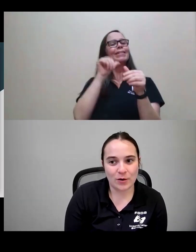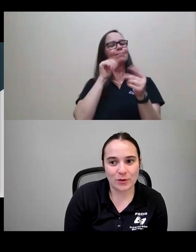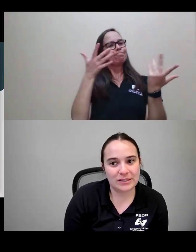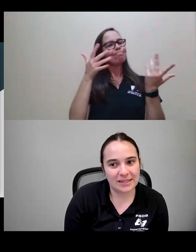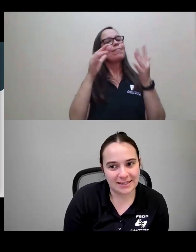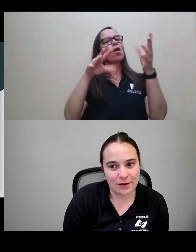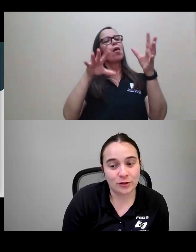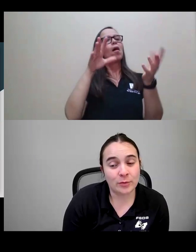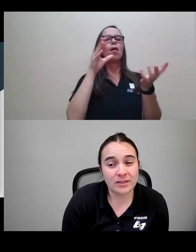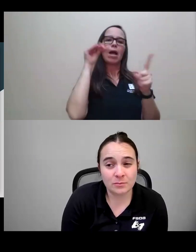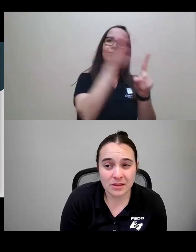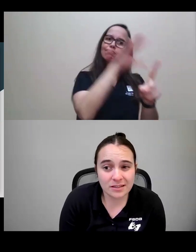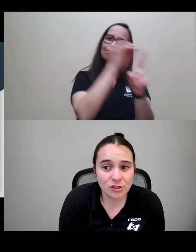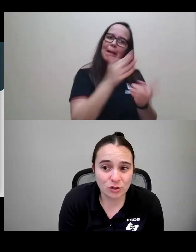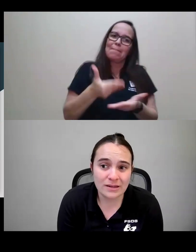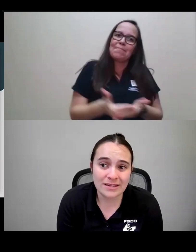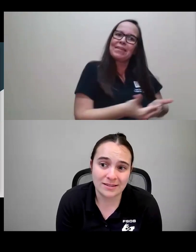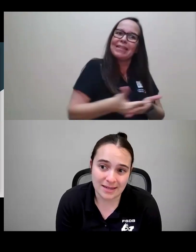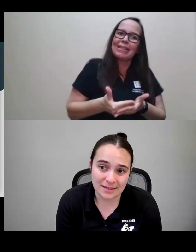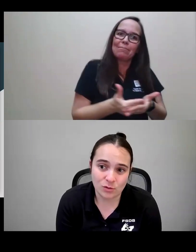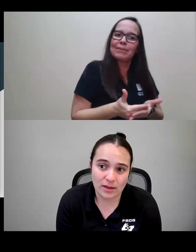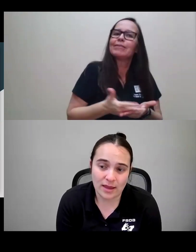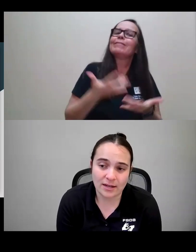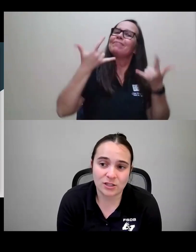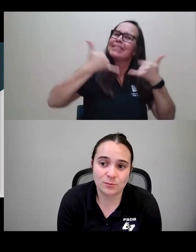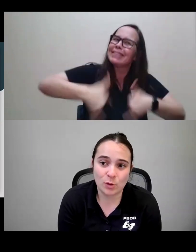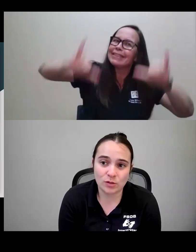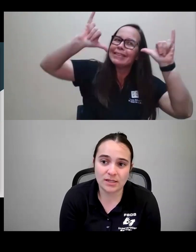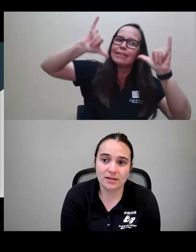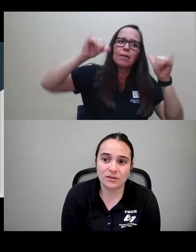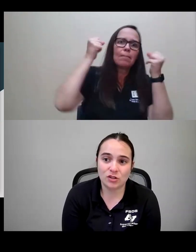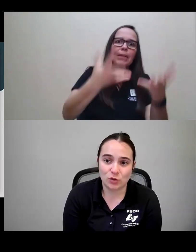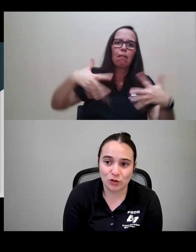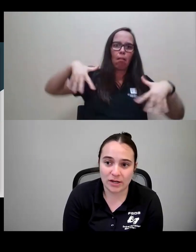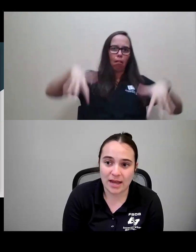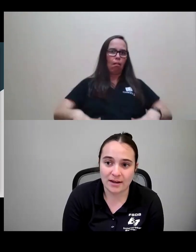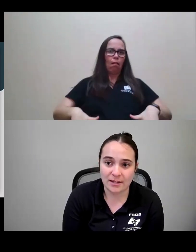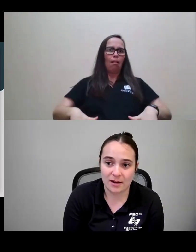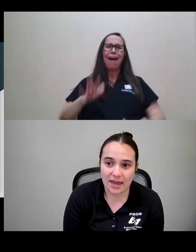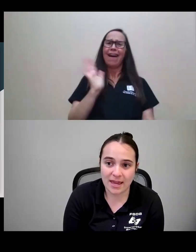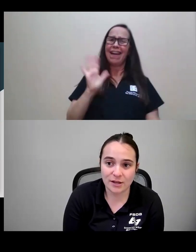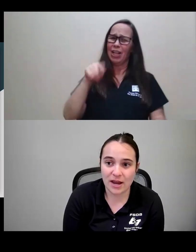There are those things out there. But these myths do exist. So again, exposing children at a young